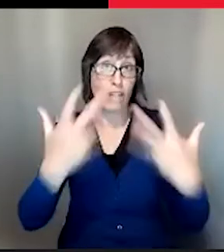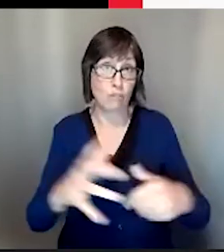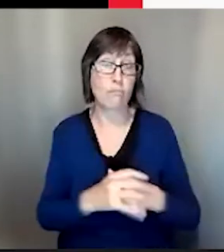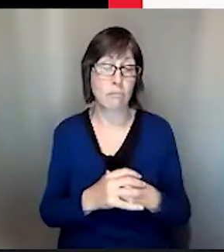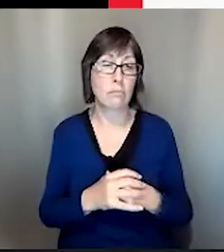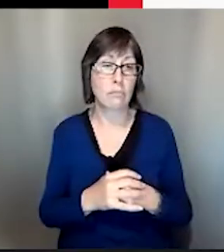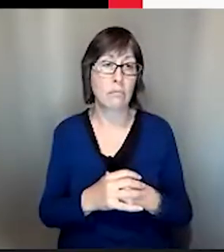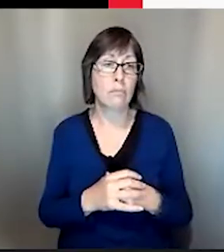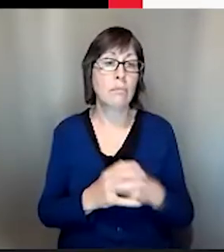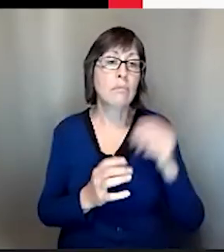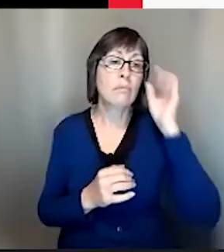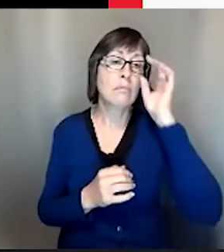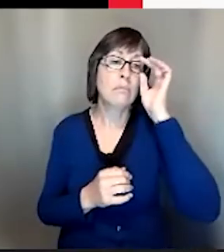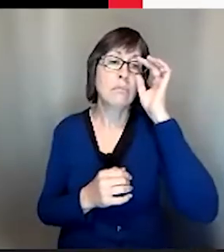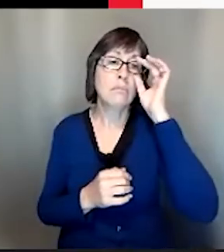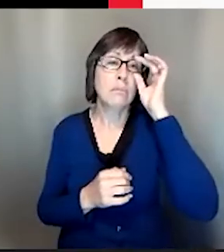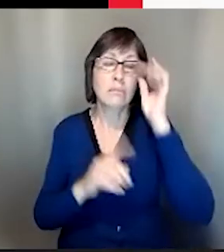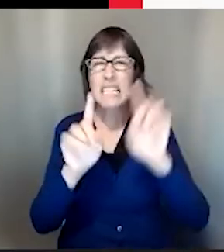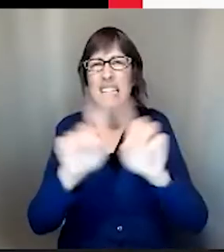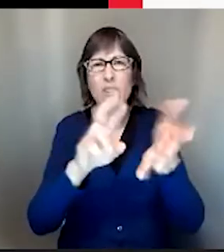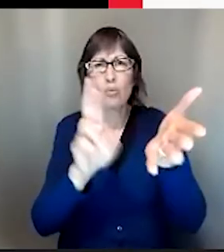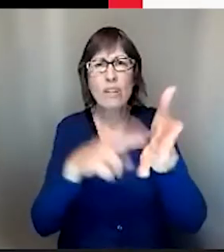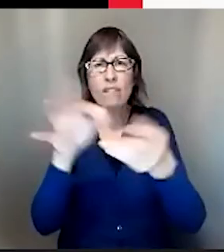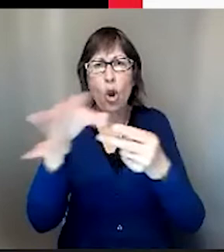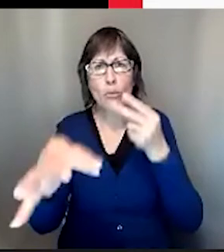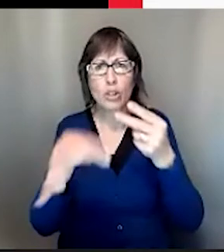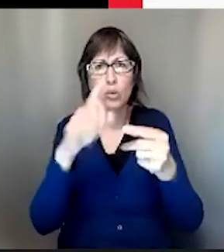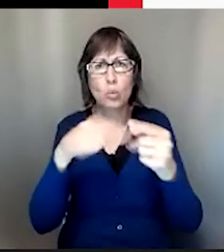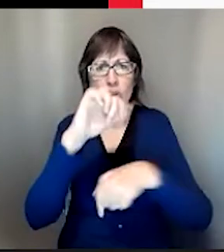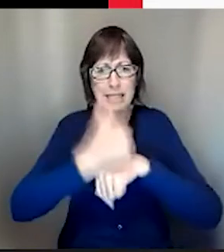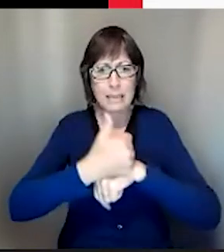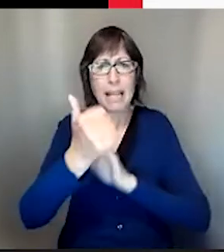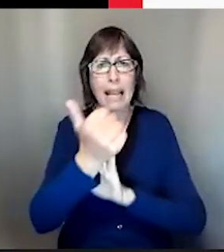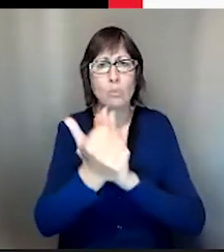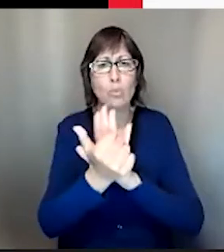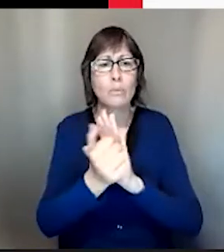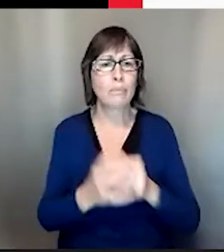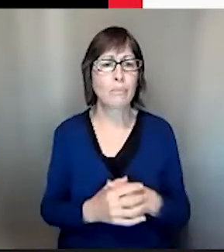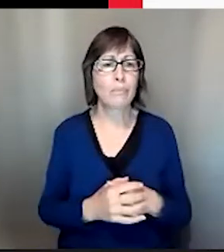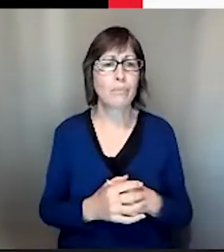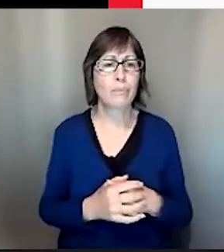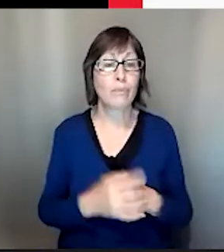There are different registration options when creating an account. For this information